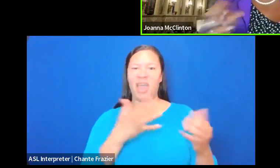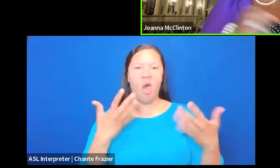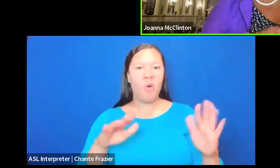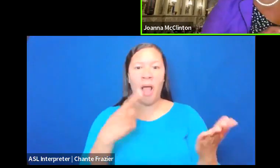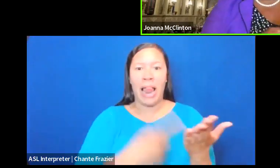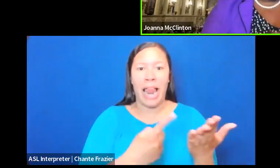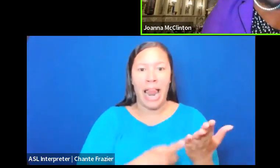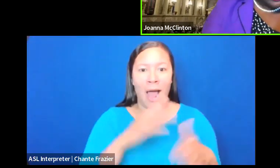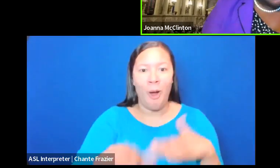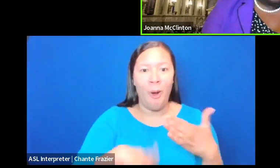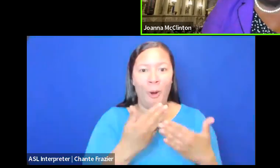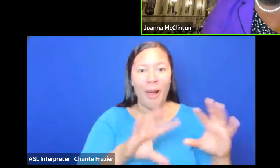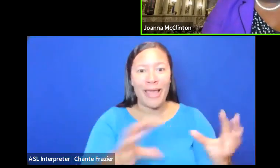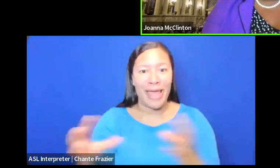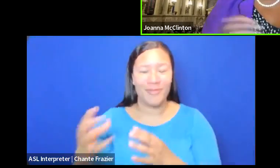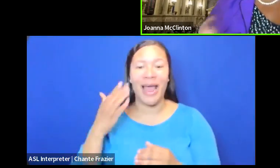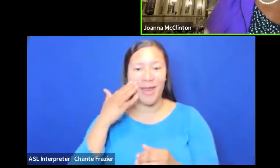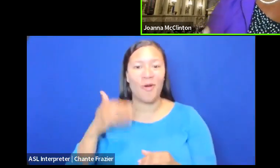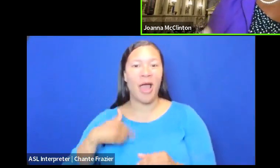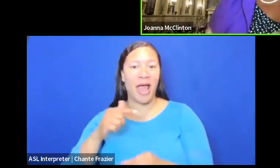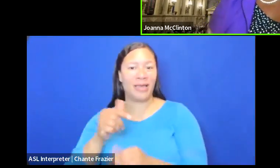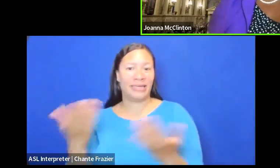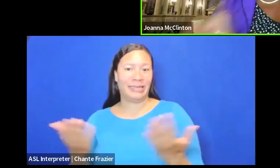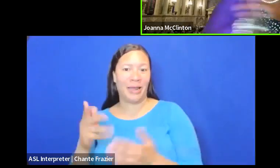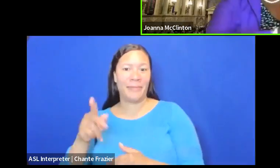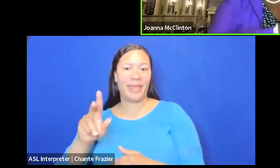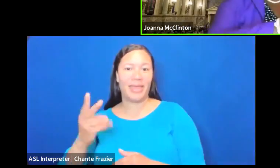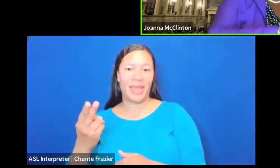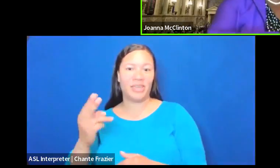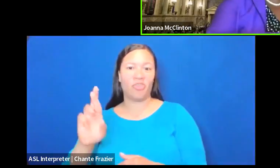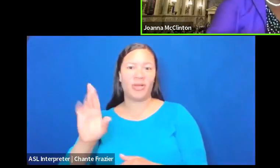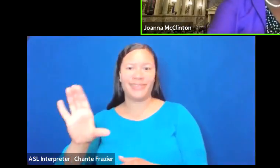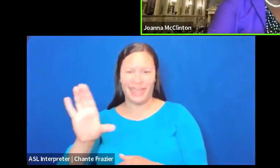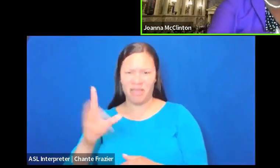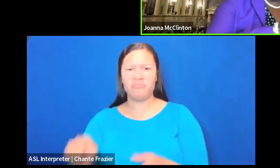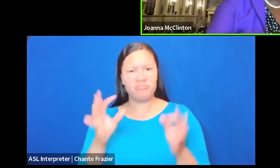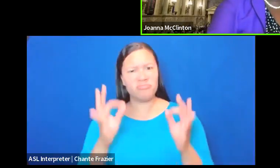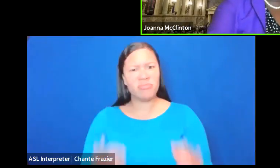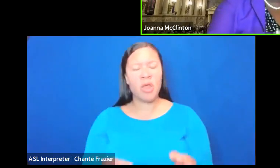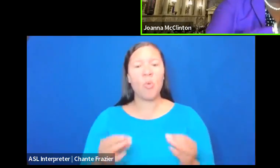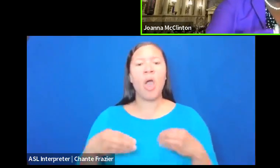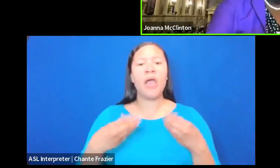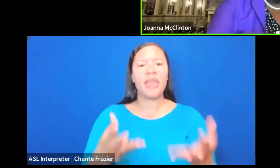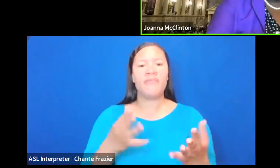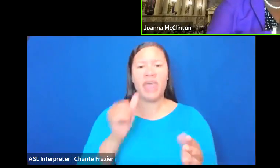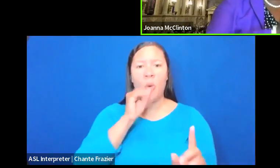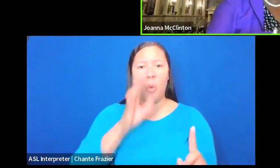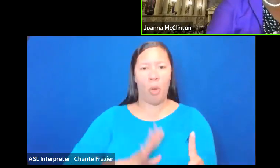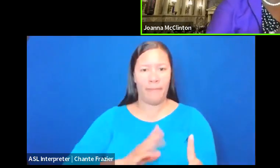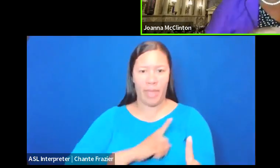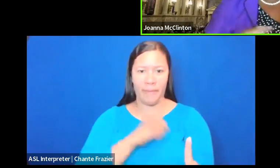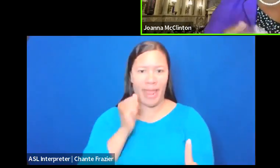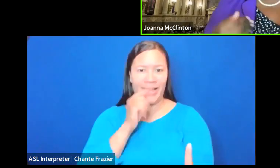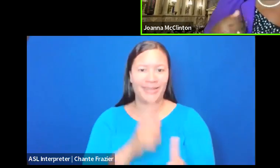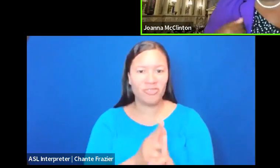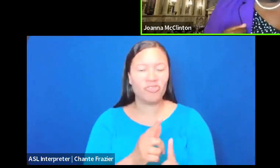want to fill leadership roles so the fact that my Caucus, which is still mostly